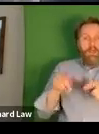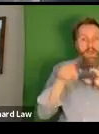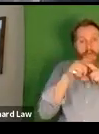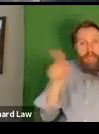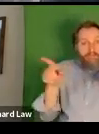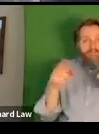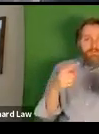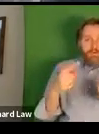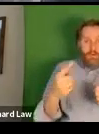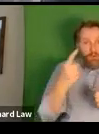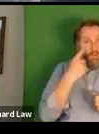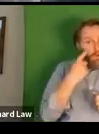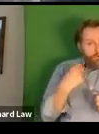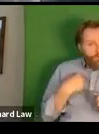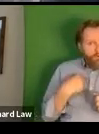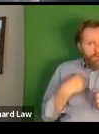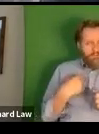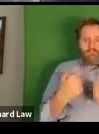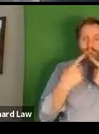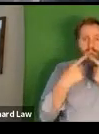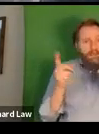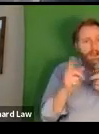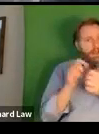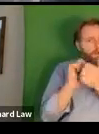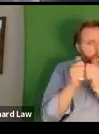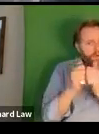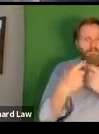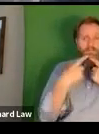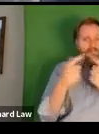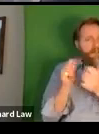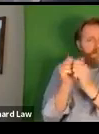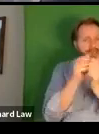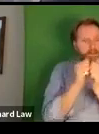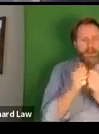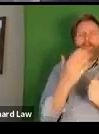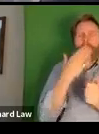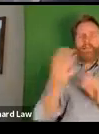tell their colleagues if you're not in a union join, if you are in the Union sign